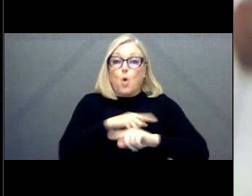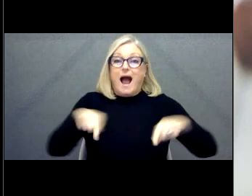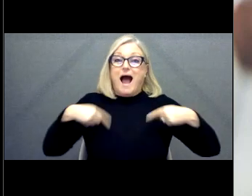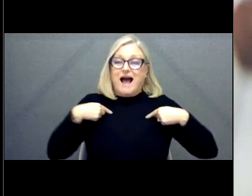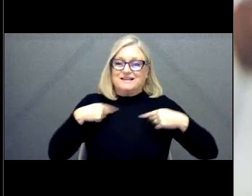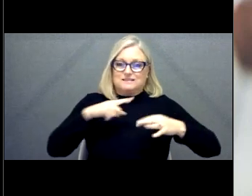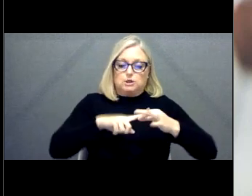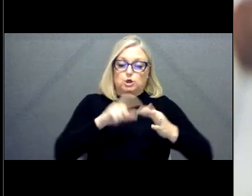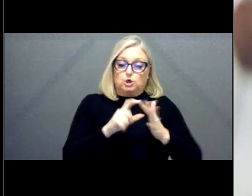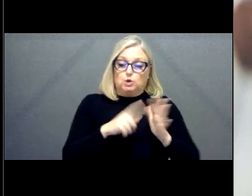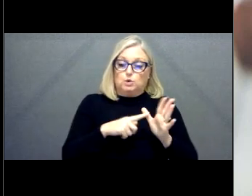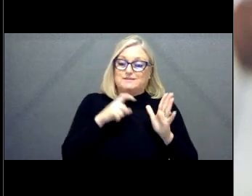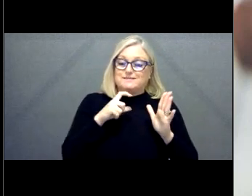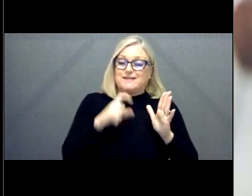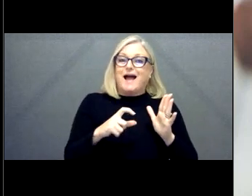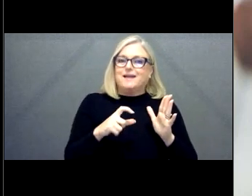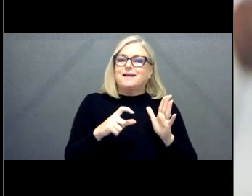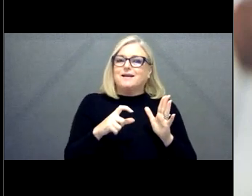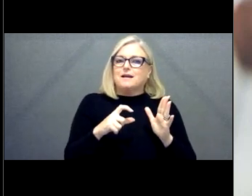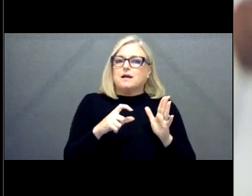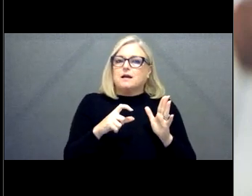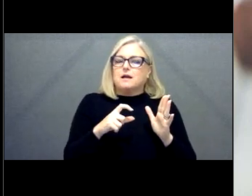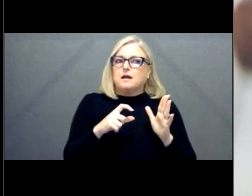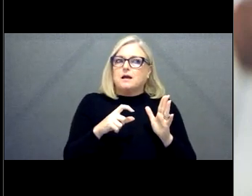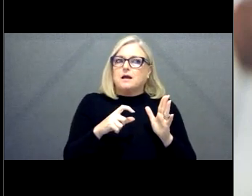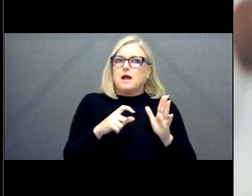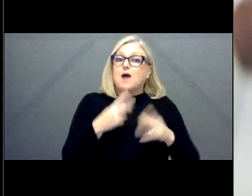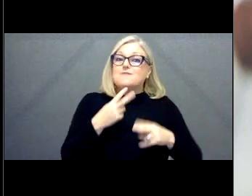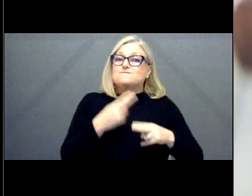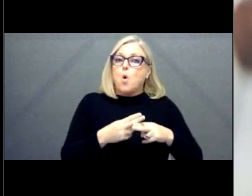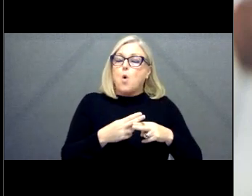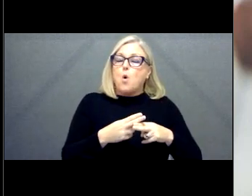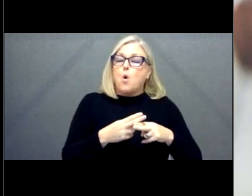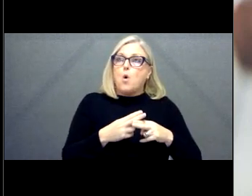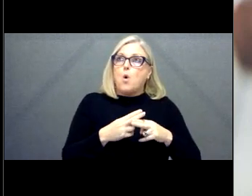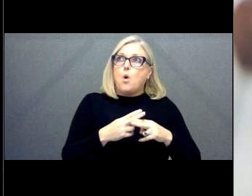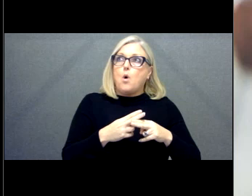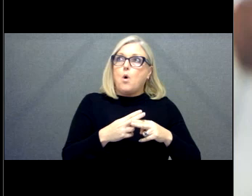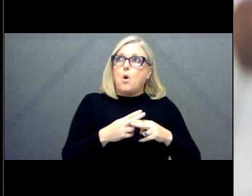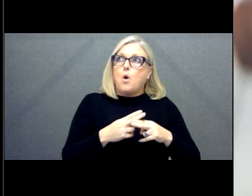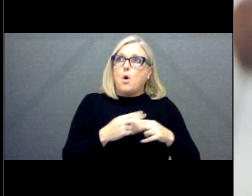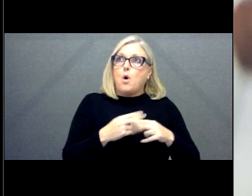end of the scale um in terms of Court Link um obviously taking anyone whether it's guilty or not